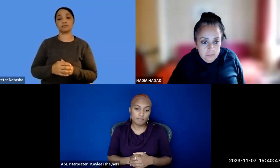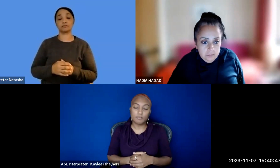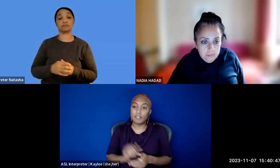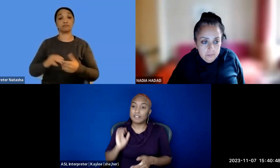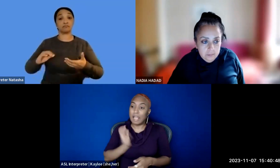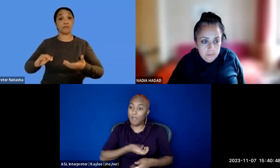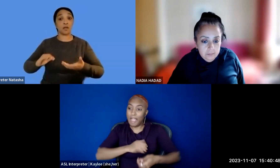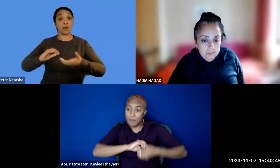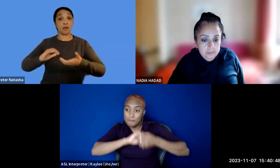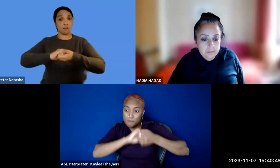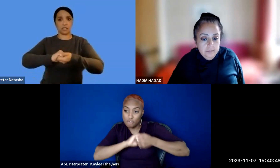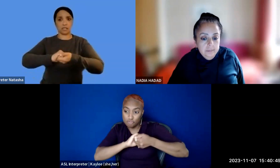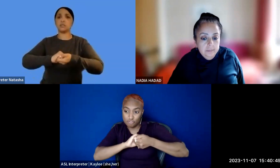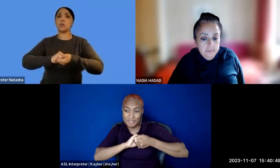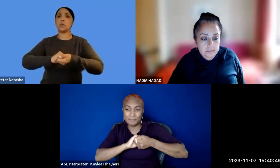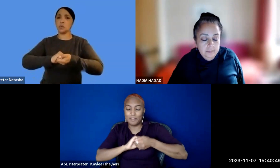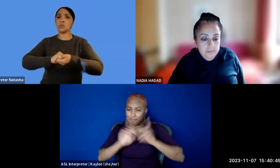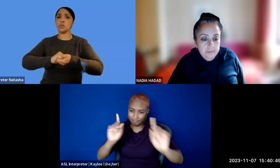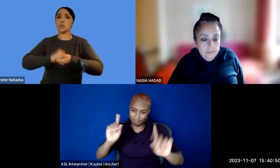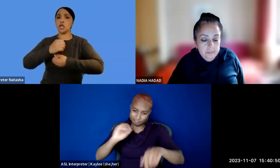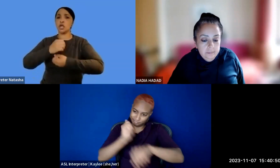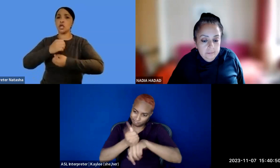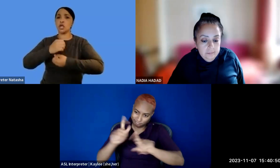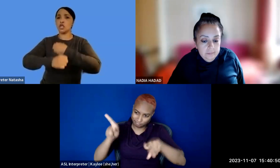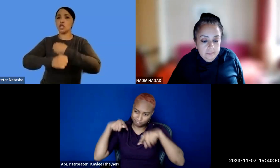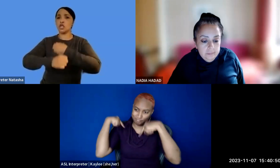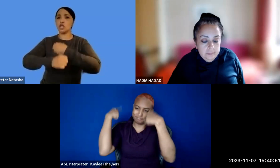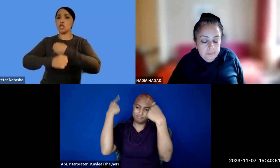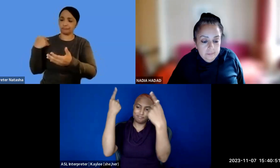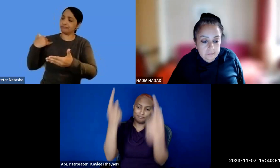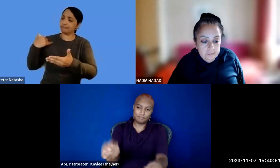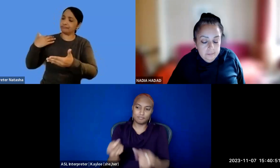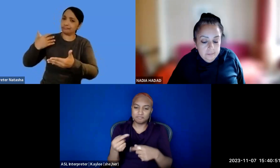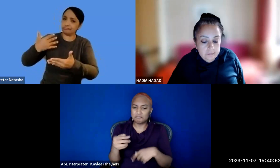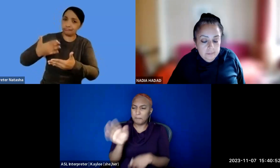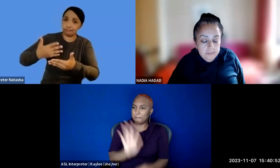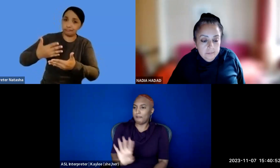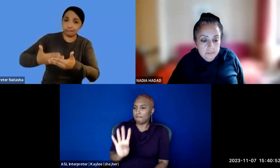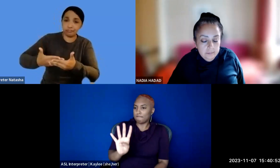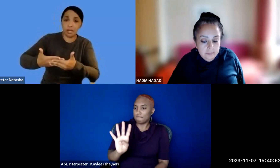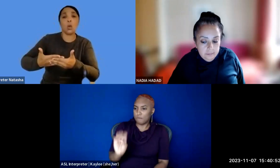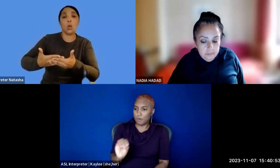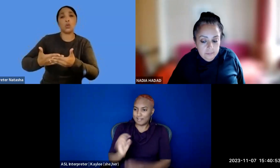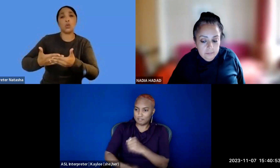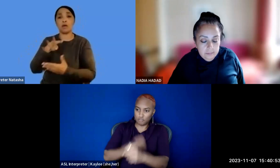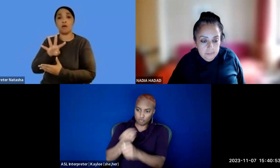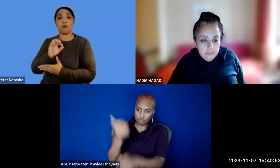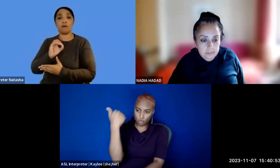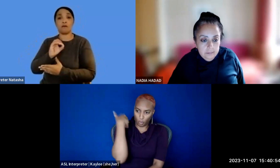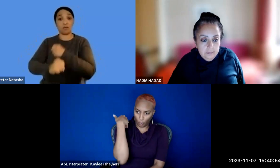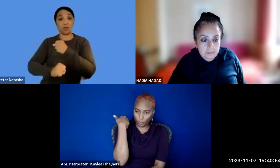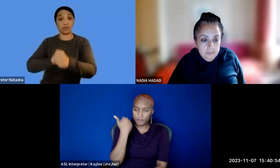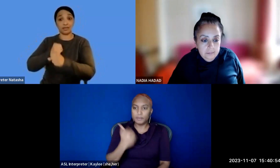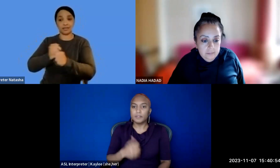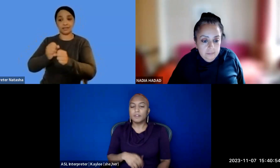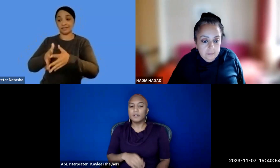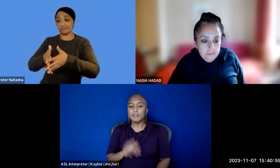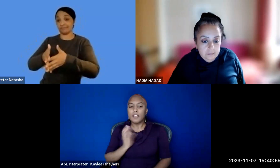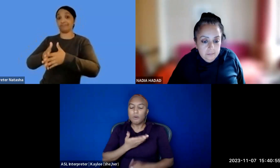The delegation opened here some 40 years ago and the partnership is based on common agenda,